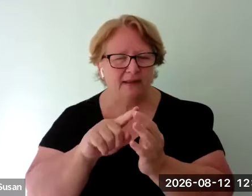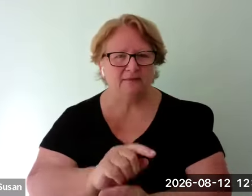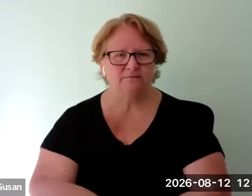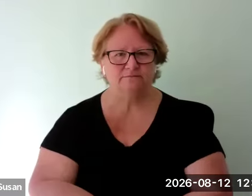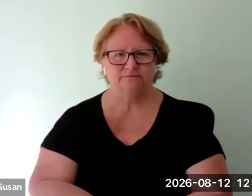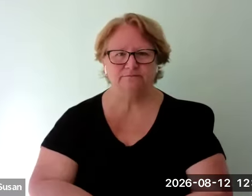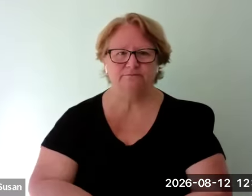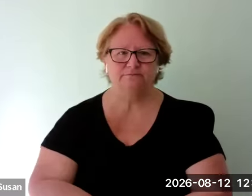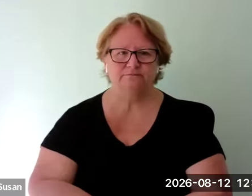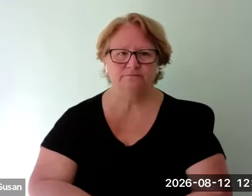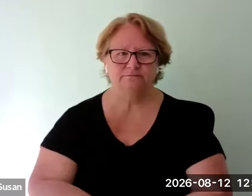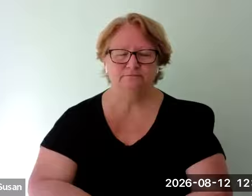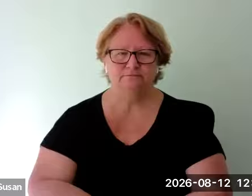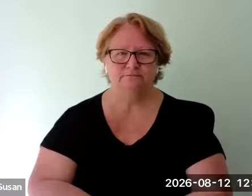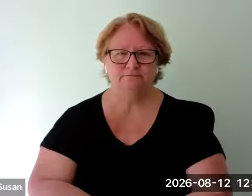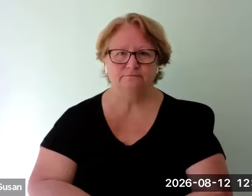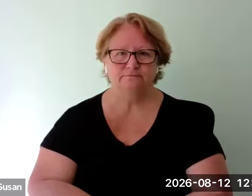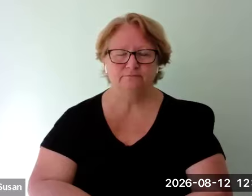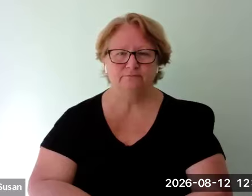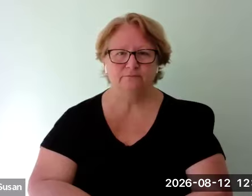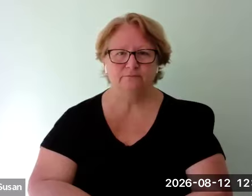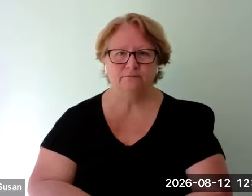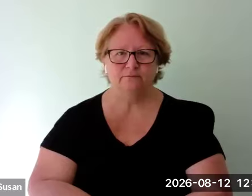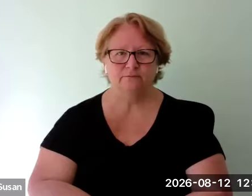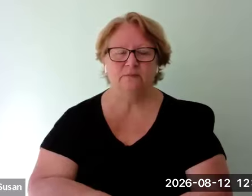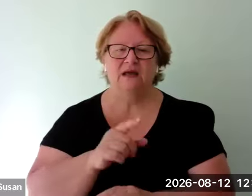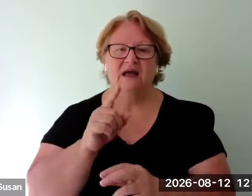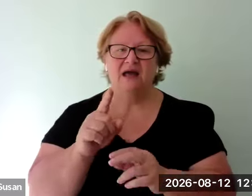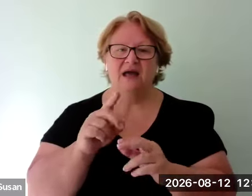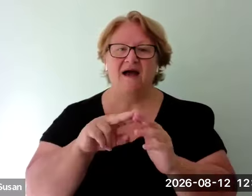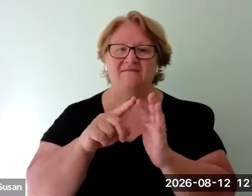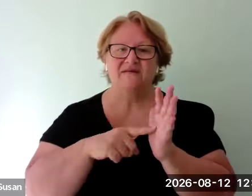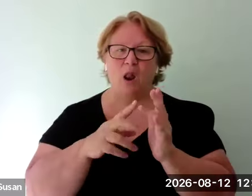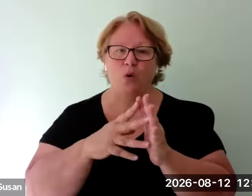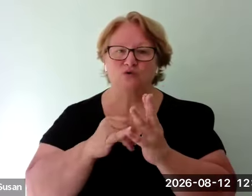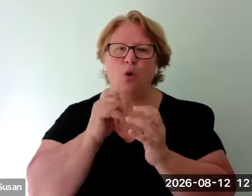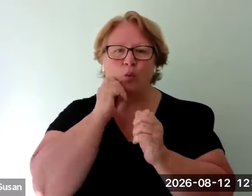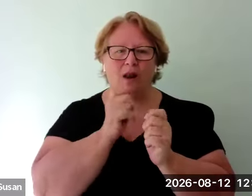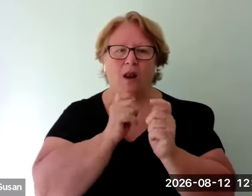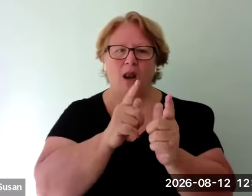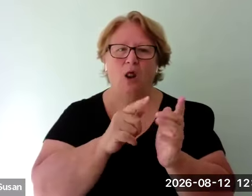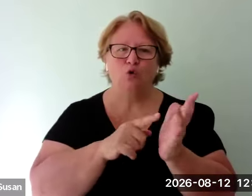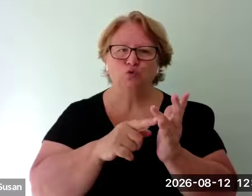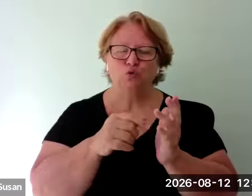was also pro rataed, I just want to confirm that, yes, that will be pro rataed for part-time arrangements. And